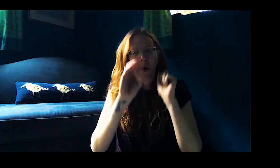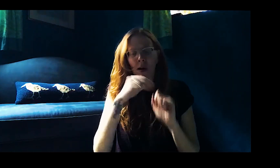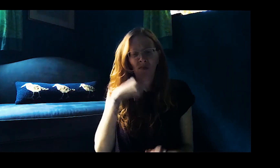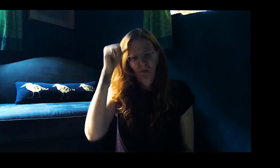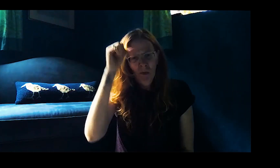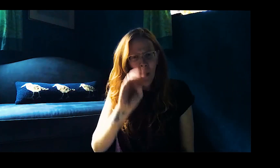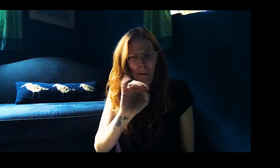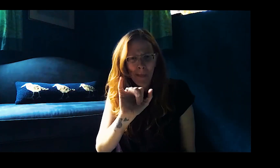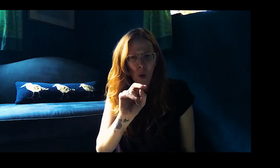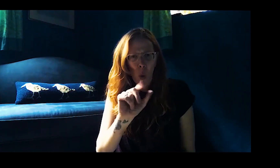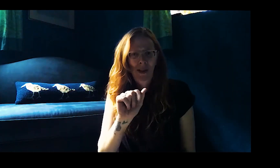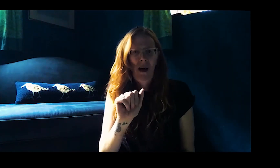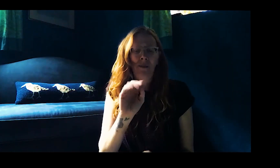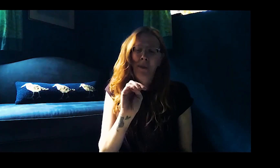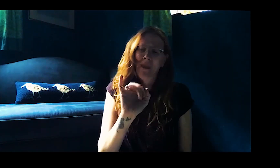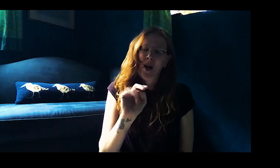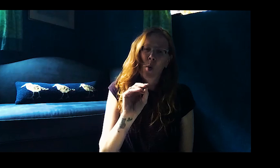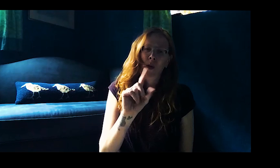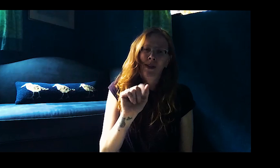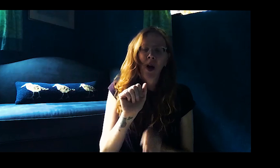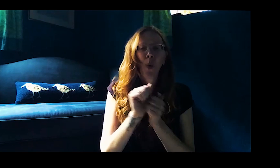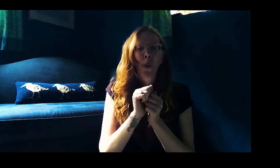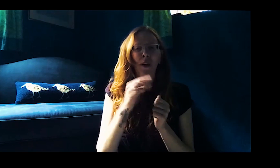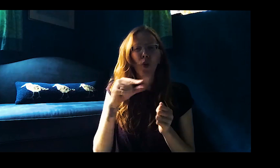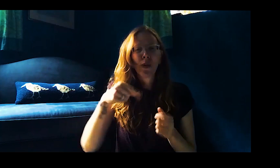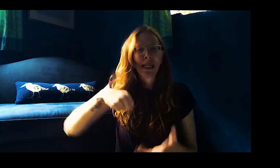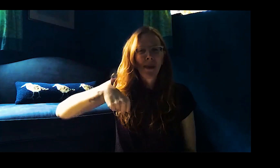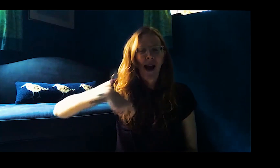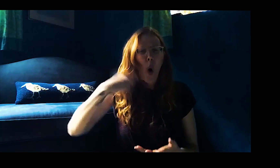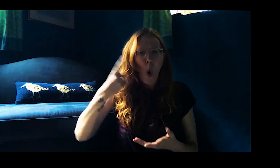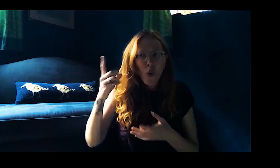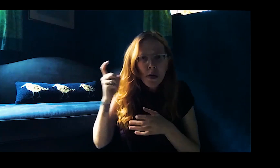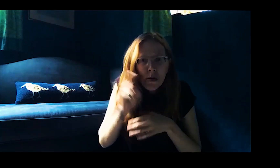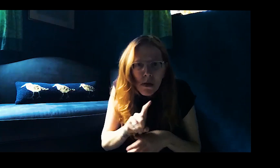she did have a love of photography. I have this picture in my head of her with her Minolta camera,